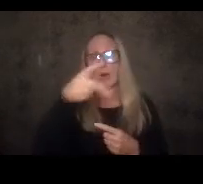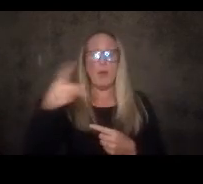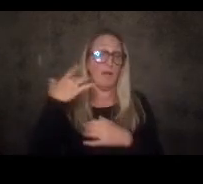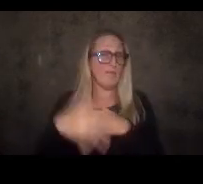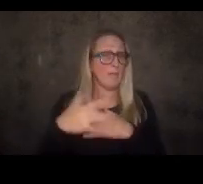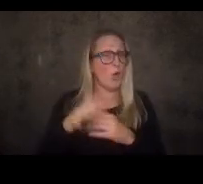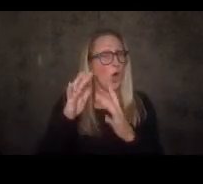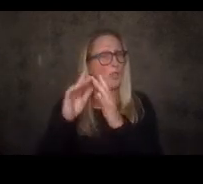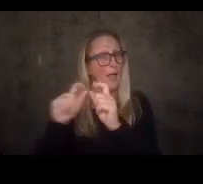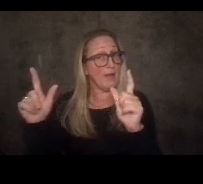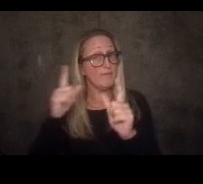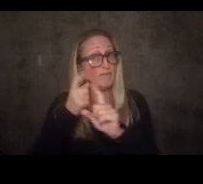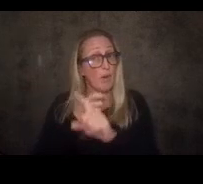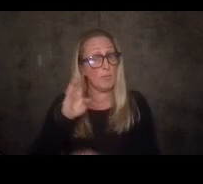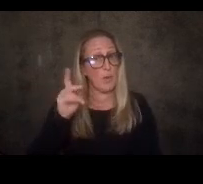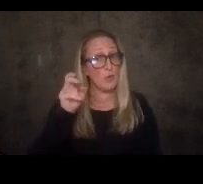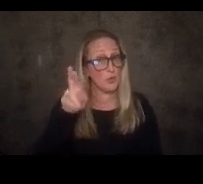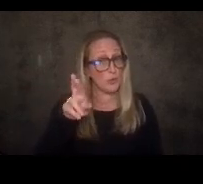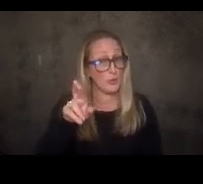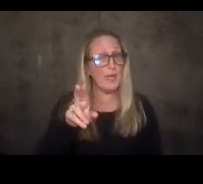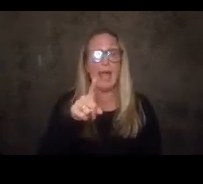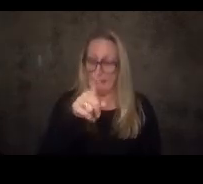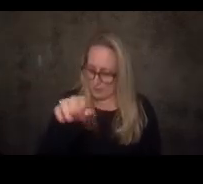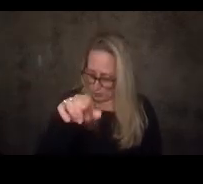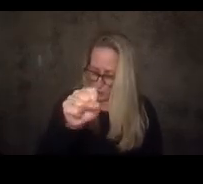programs available online from a web browser and these tools the accessibility checker.